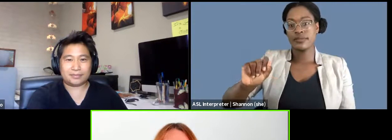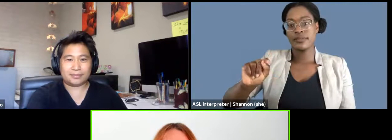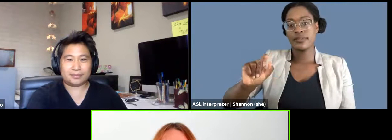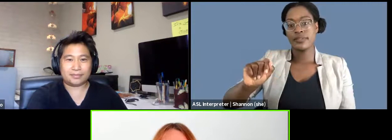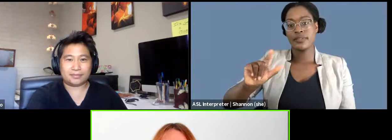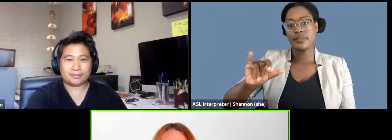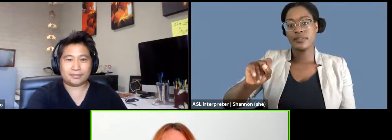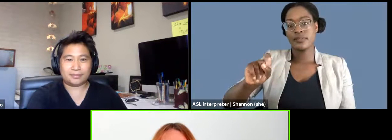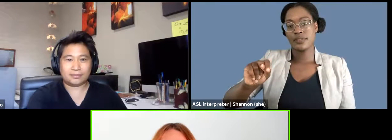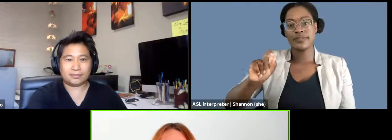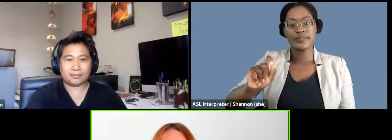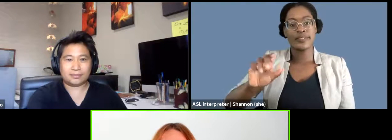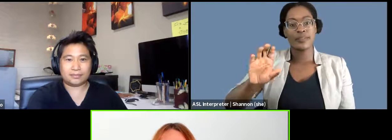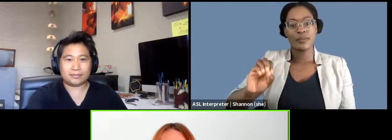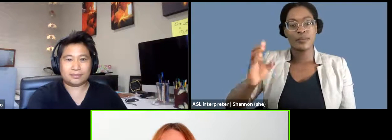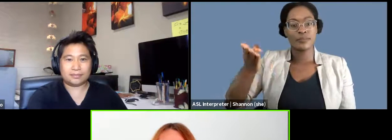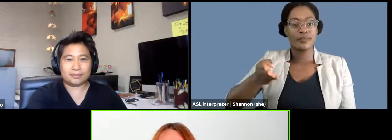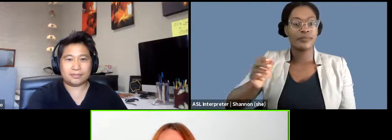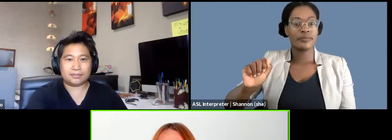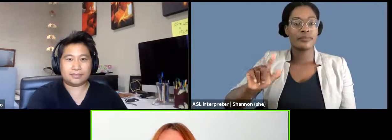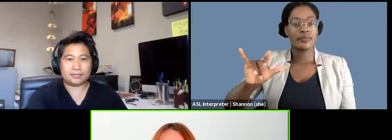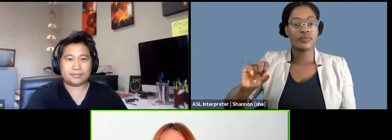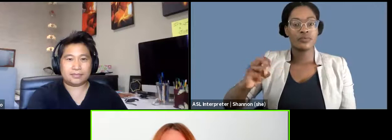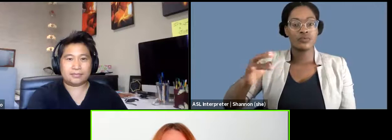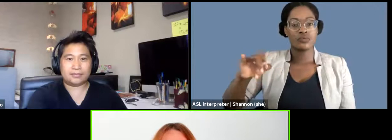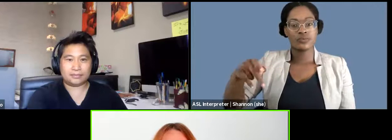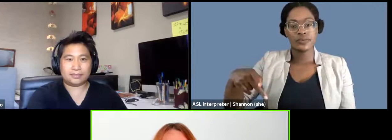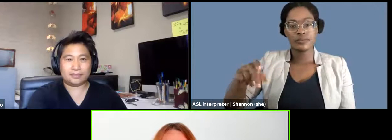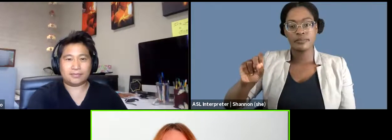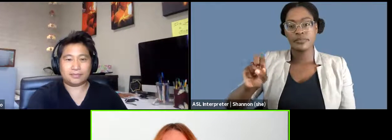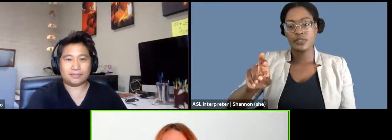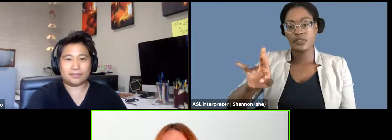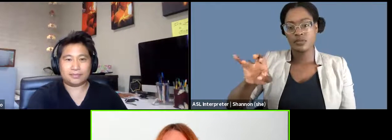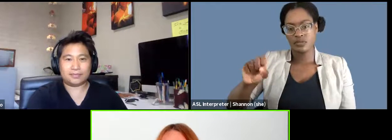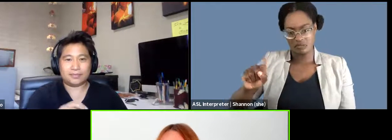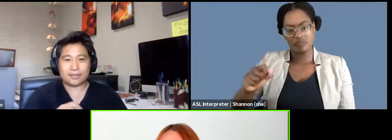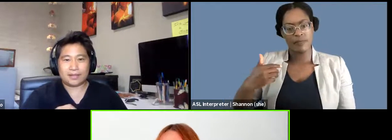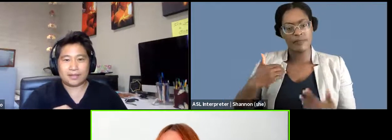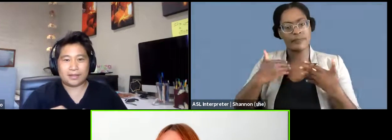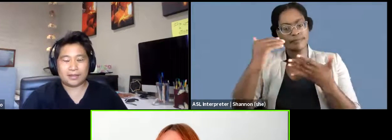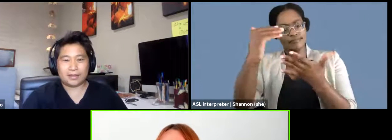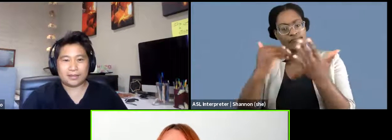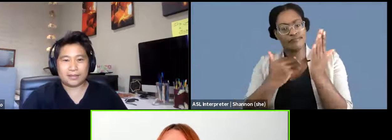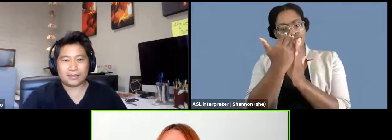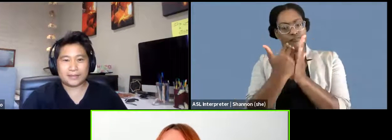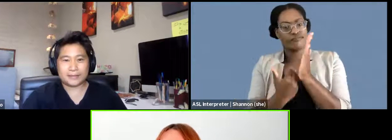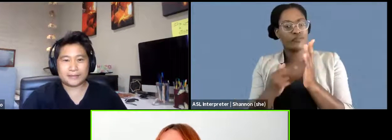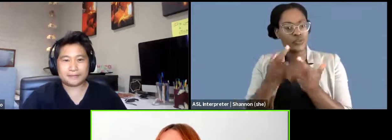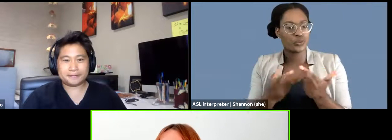under that episode you will see more resources we have shared there too. I have taken a Hollaback!